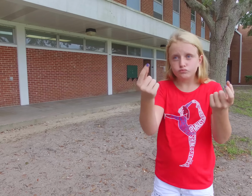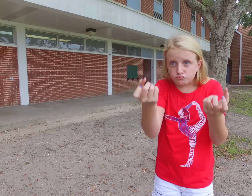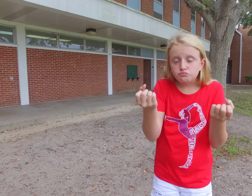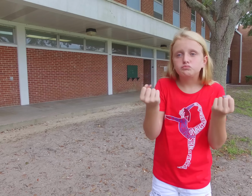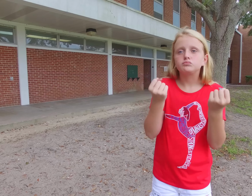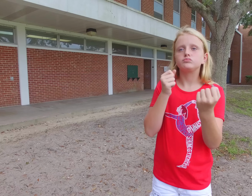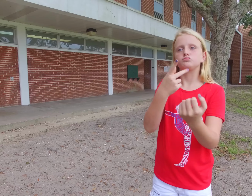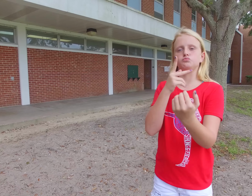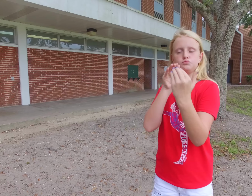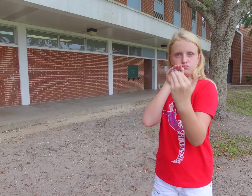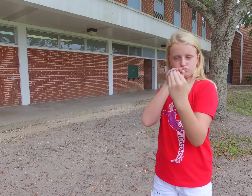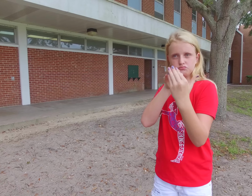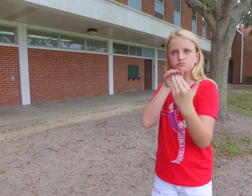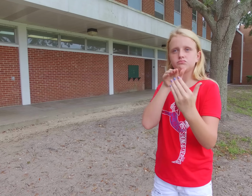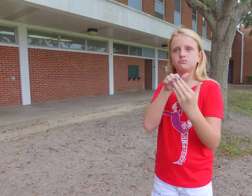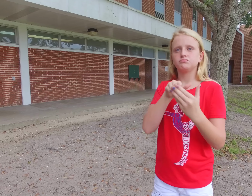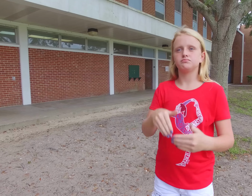With sign language we are equal.